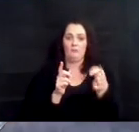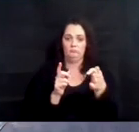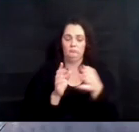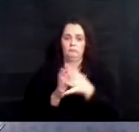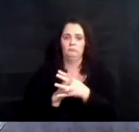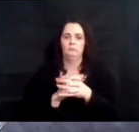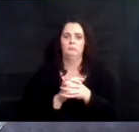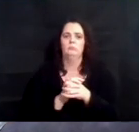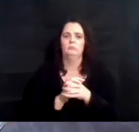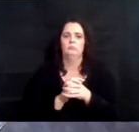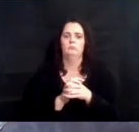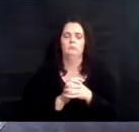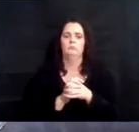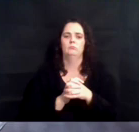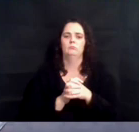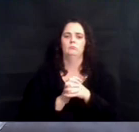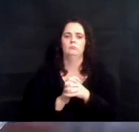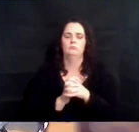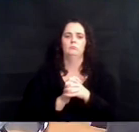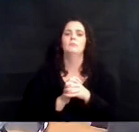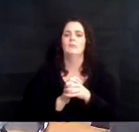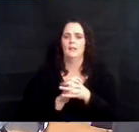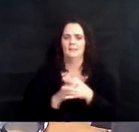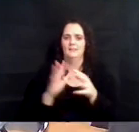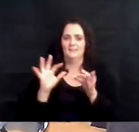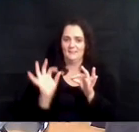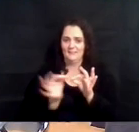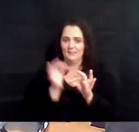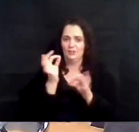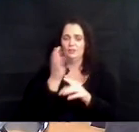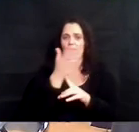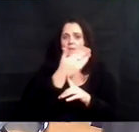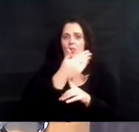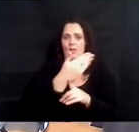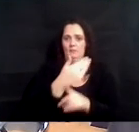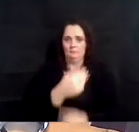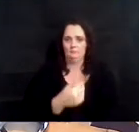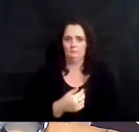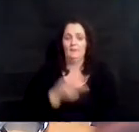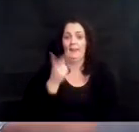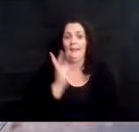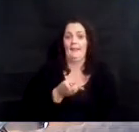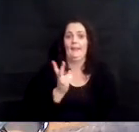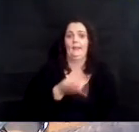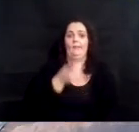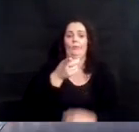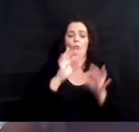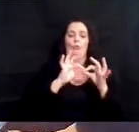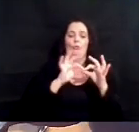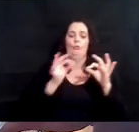I'm gonna stitch my banner to the puppet’s hand, just like that okay. So, you need your needle and thread, same needle